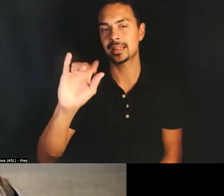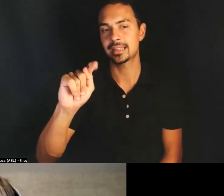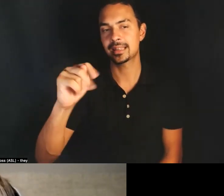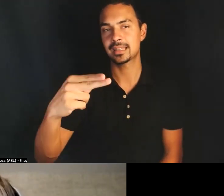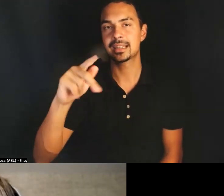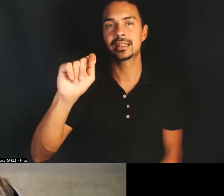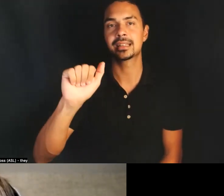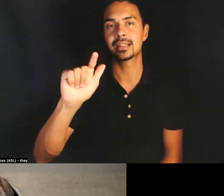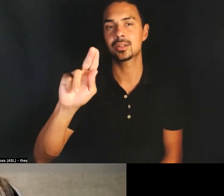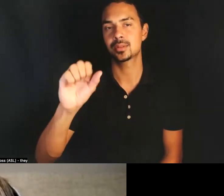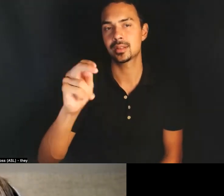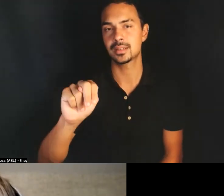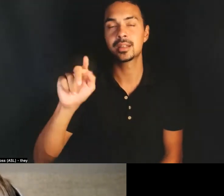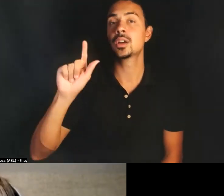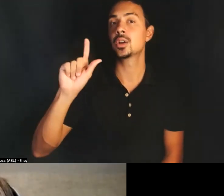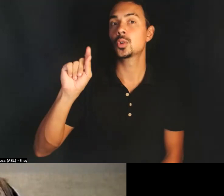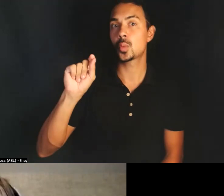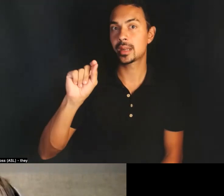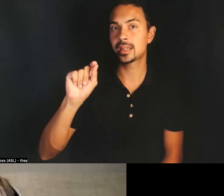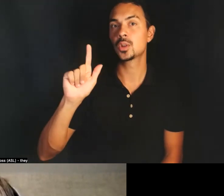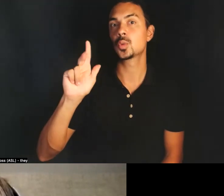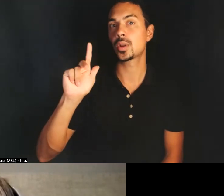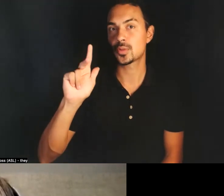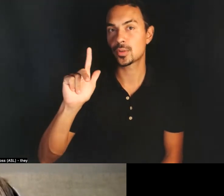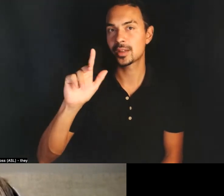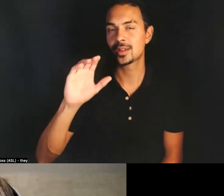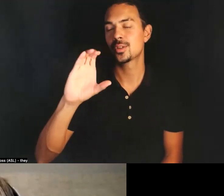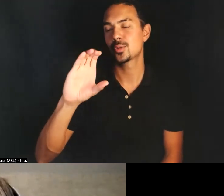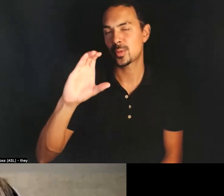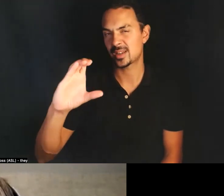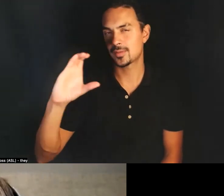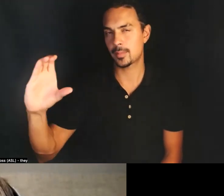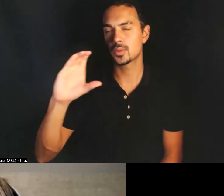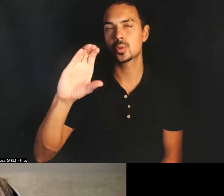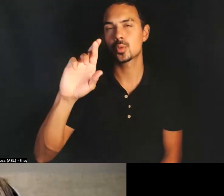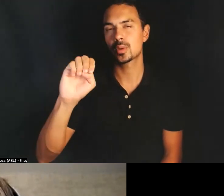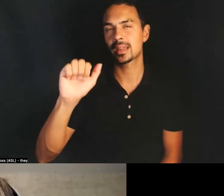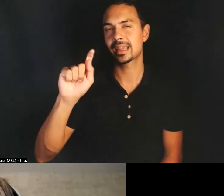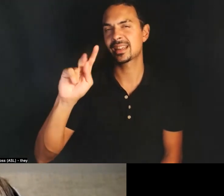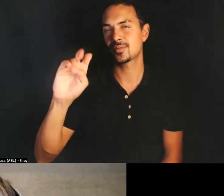who will be leading the Artist Lab, Meredith Talusan.